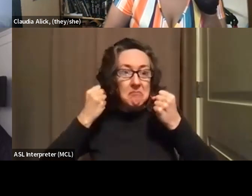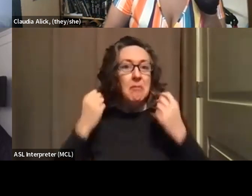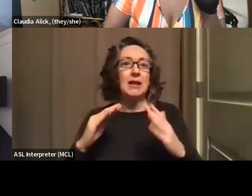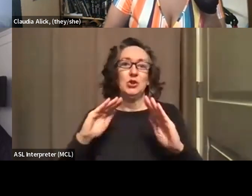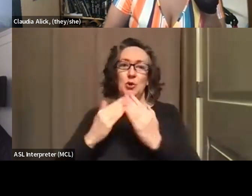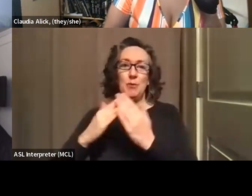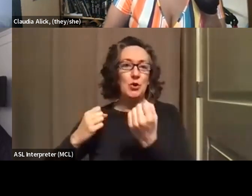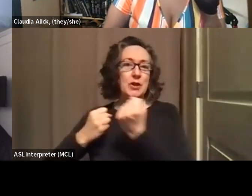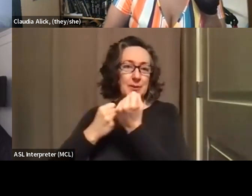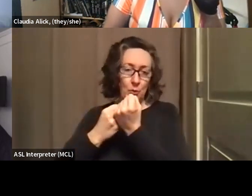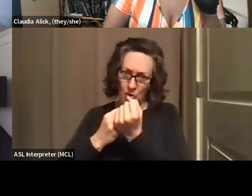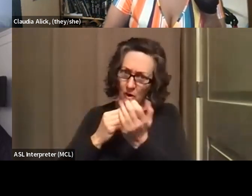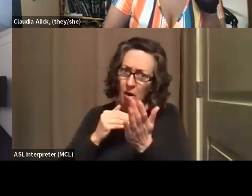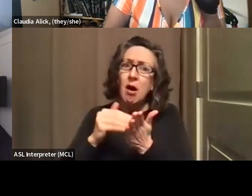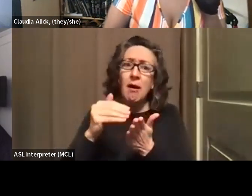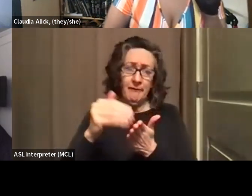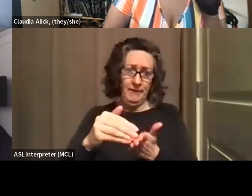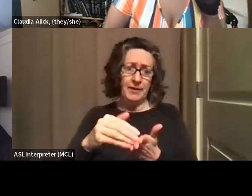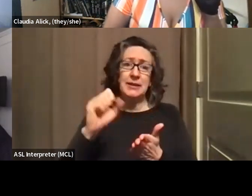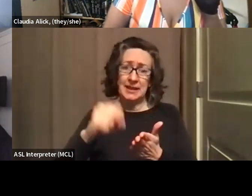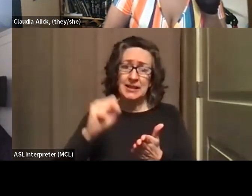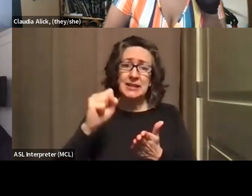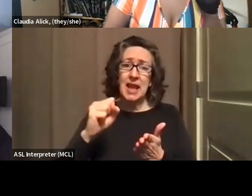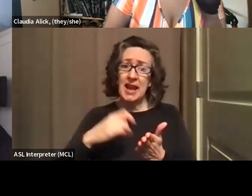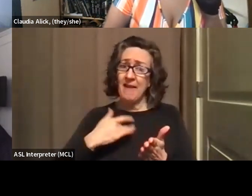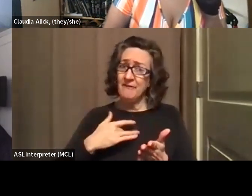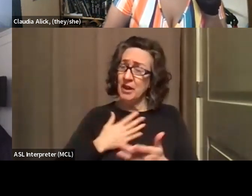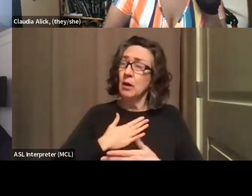the time, and I feel really grateful for that support.